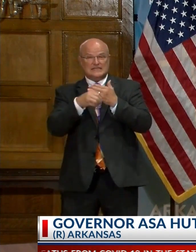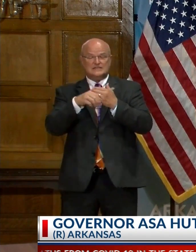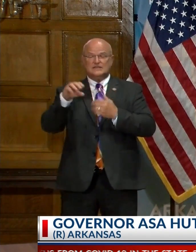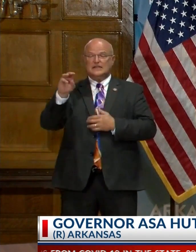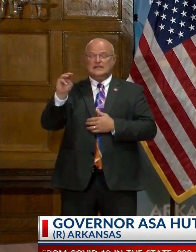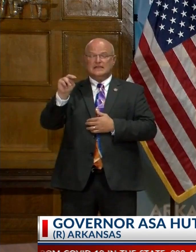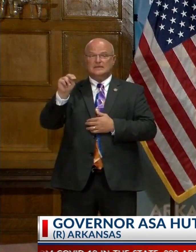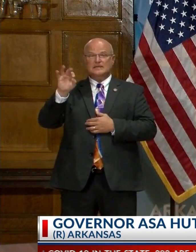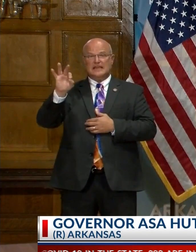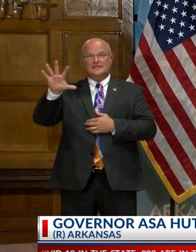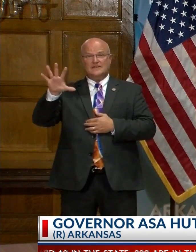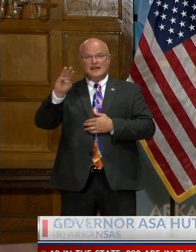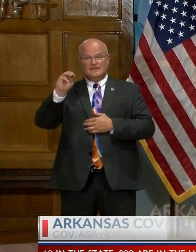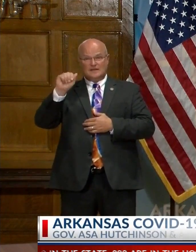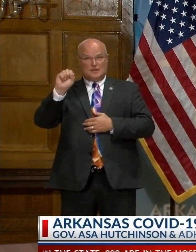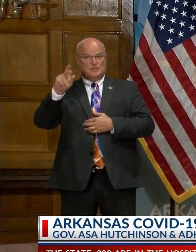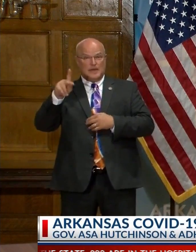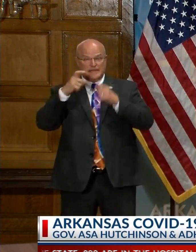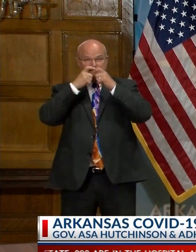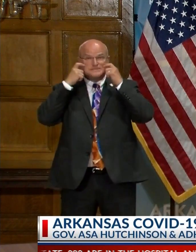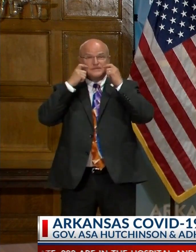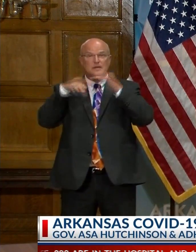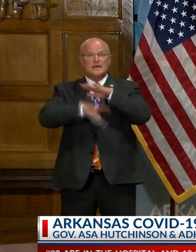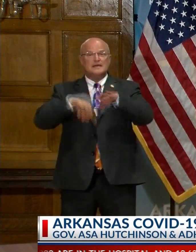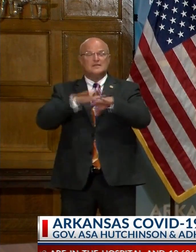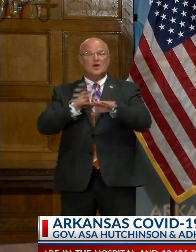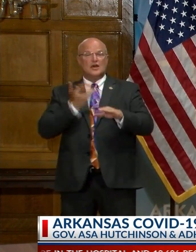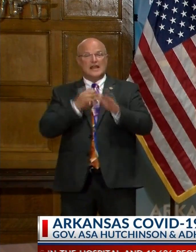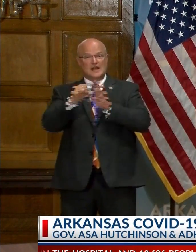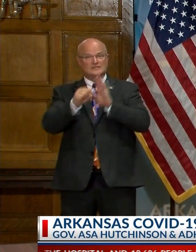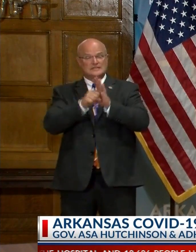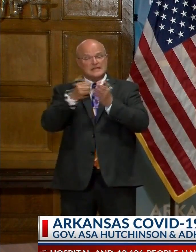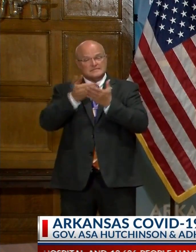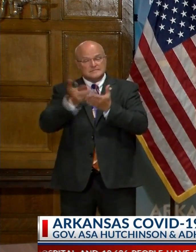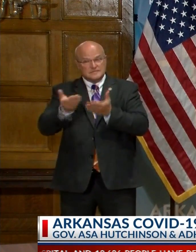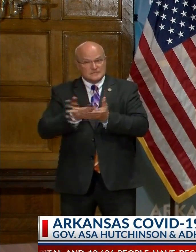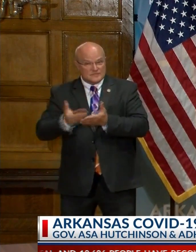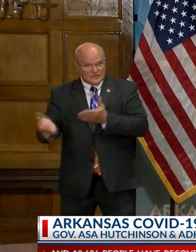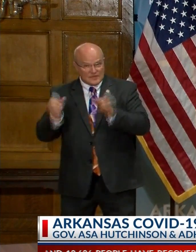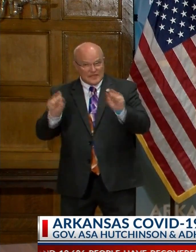LINE SHORTLY AGO AND HE INFORMED ME WE HAVE RECEIVED